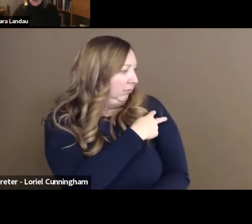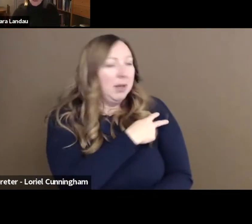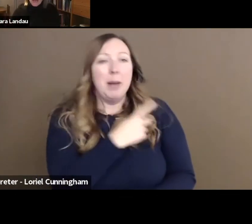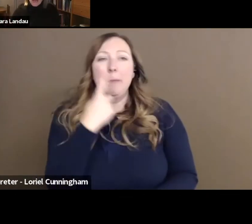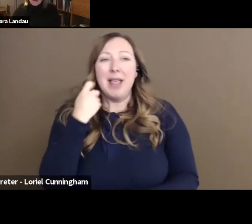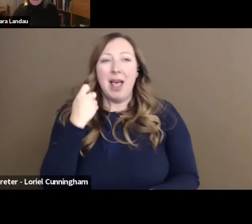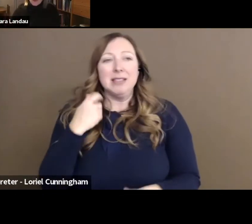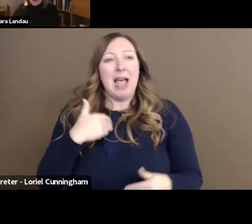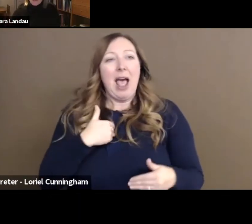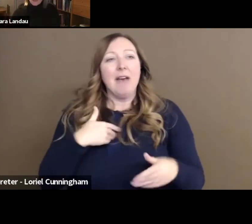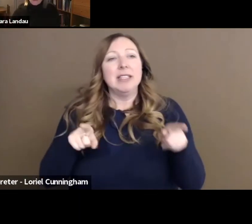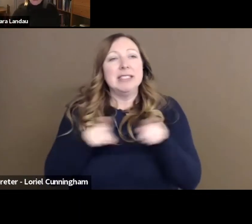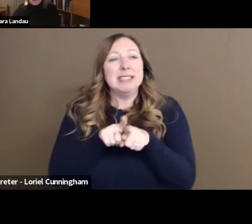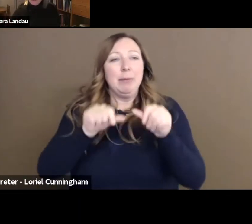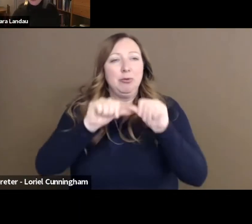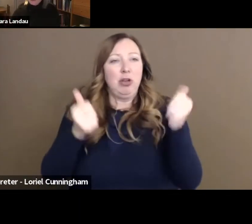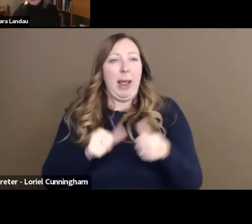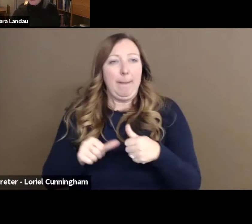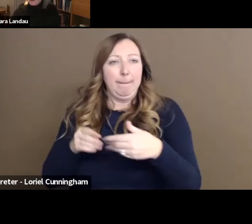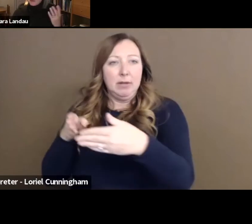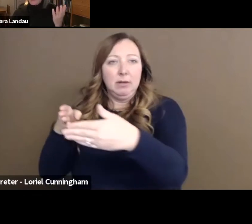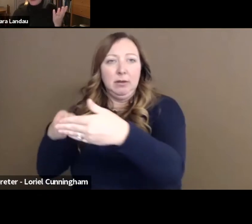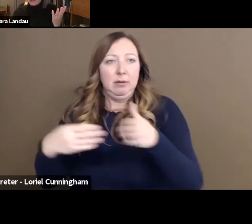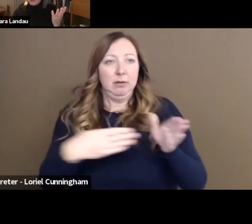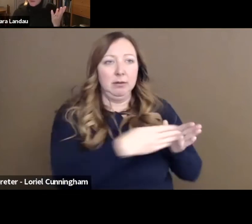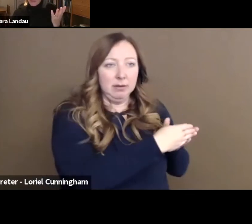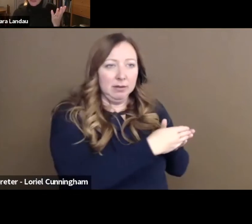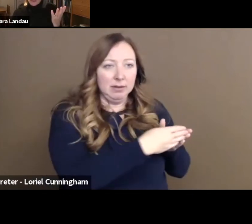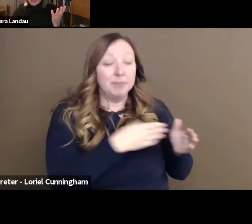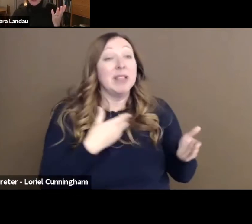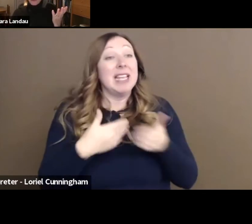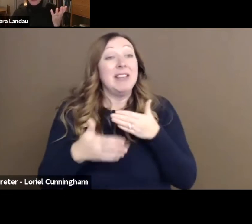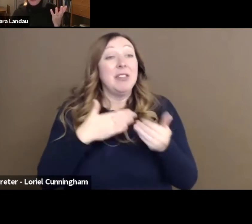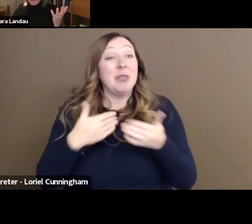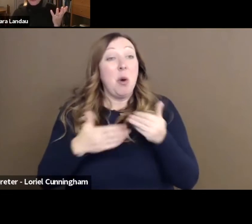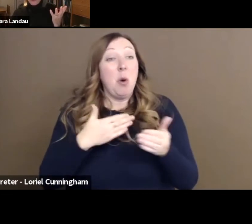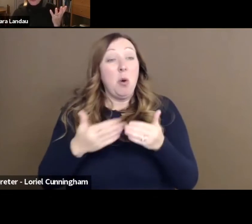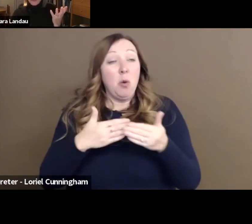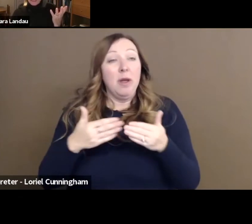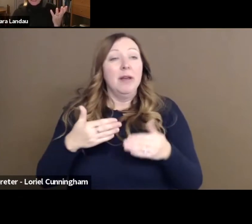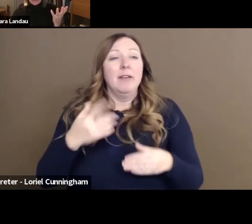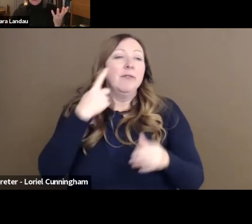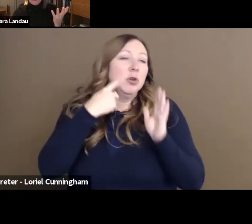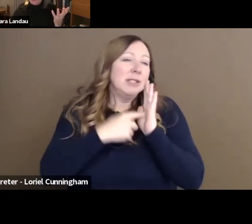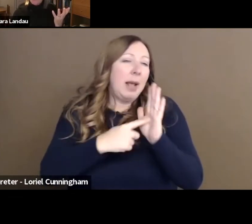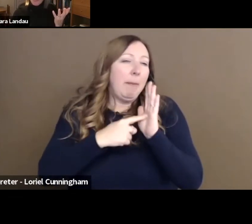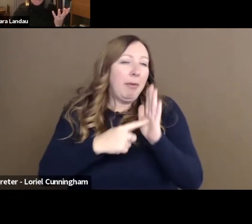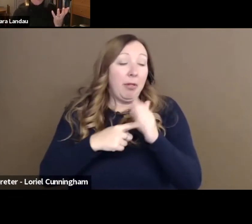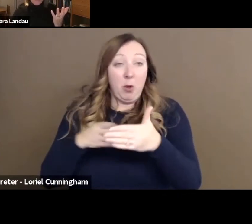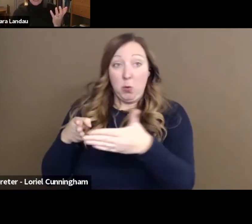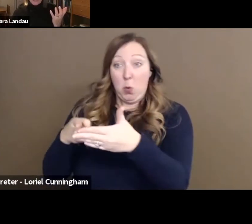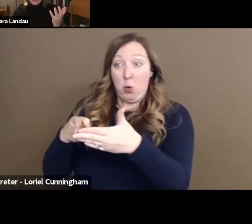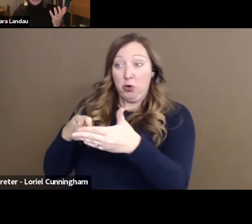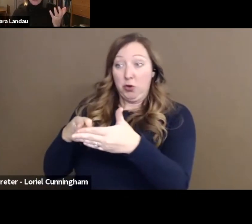they have very very different surface properties so for example this could be um